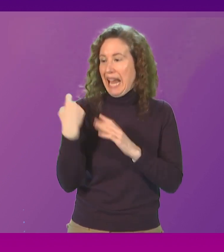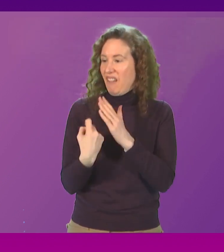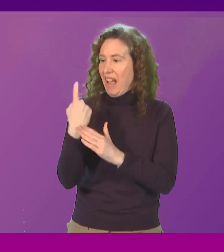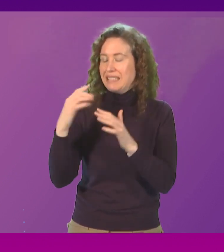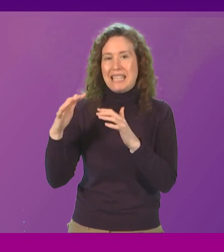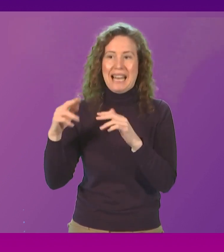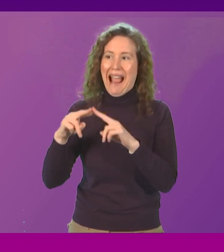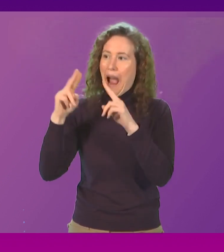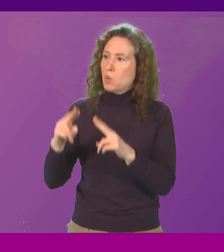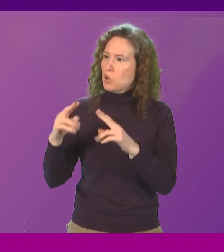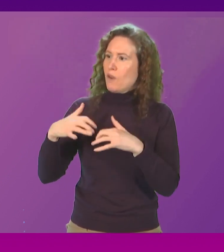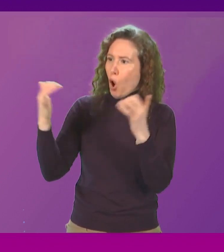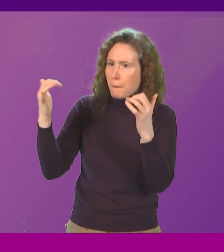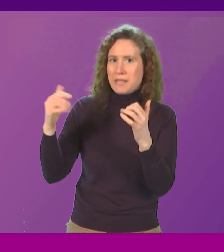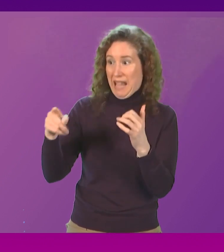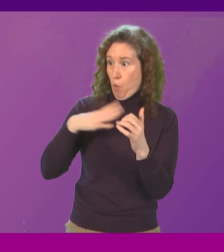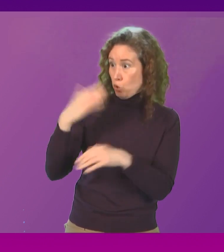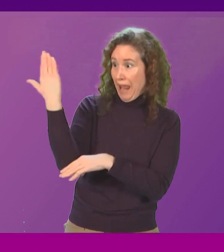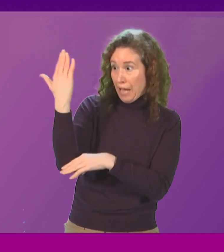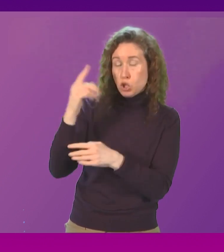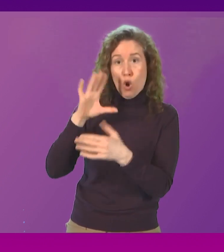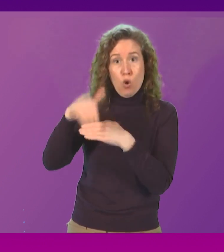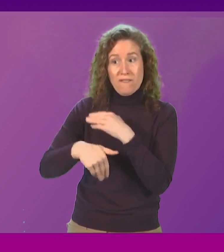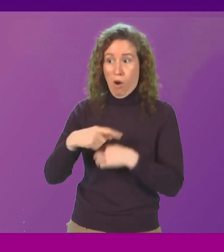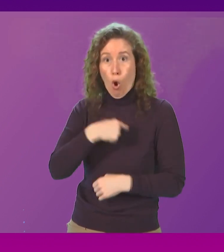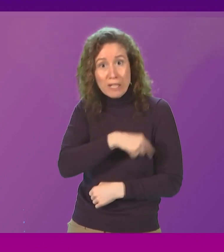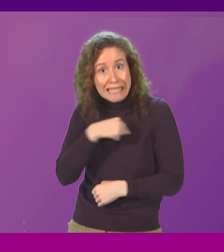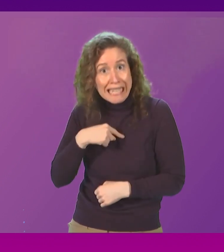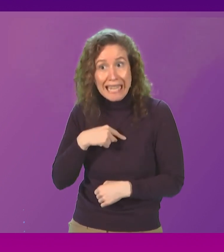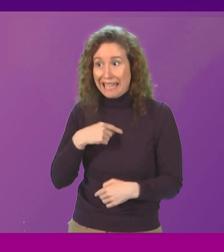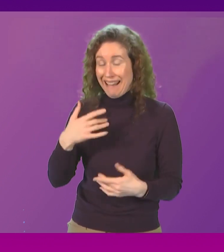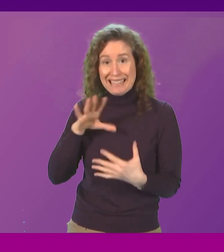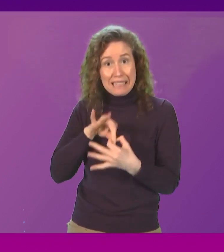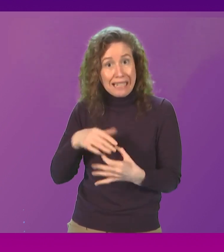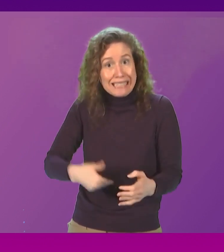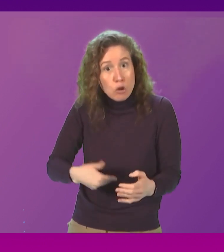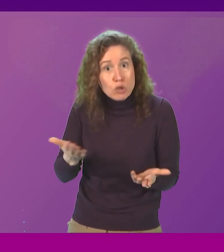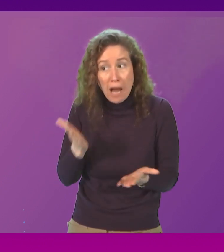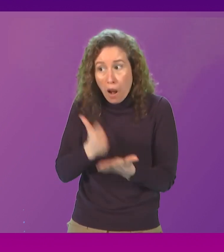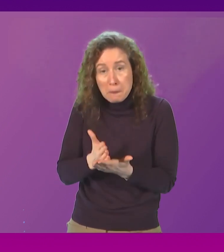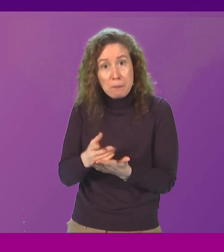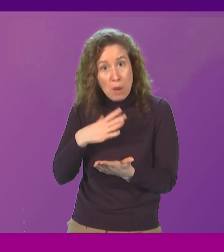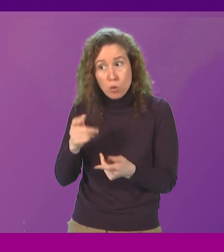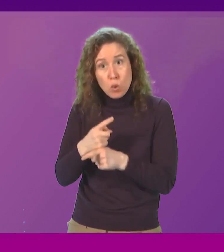should be lecturing anyone about honesty and integrity.